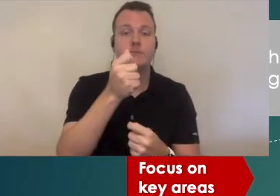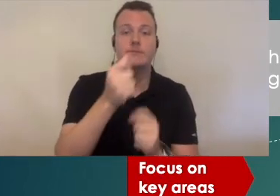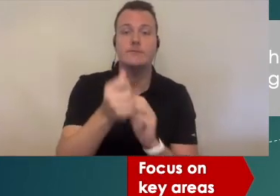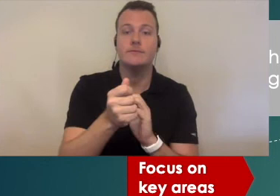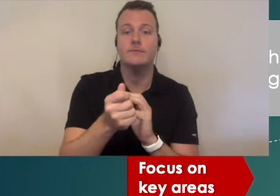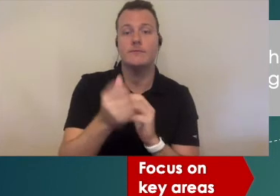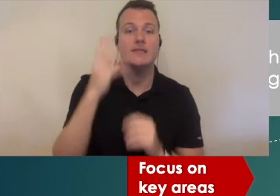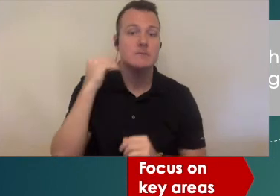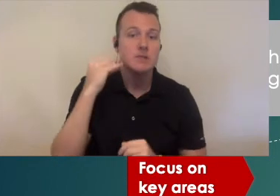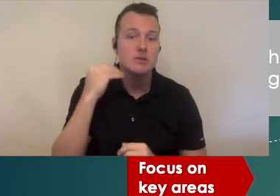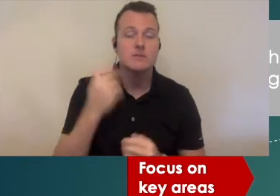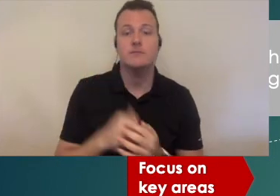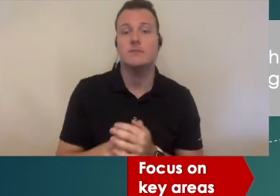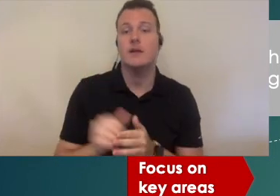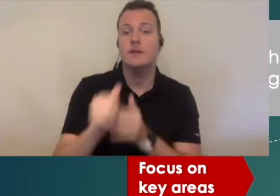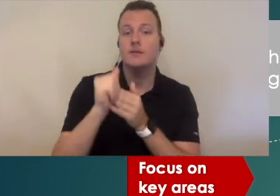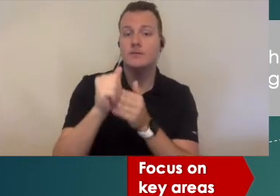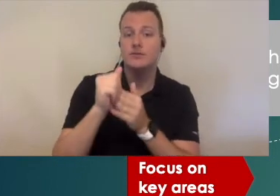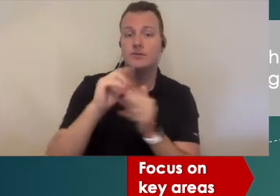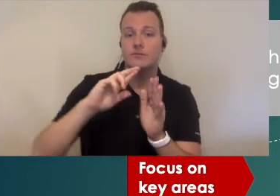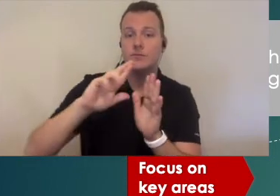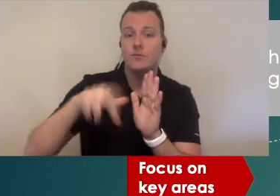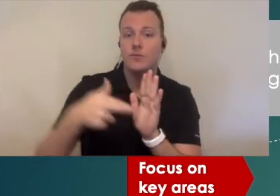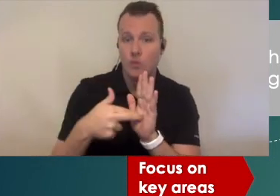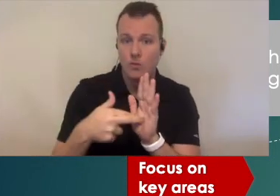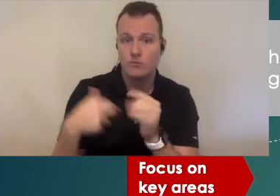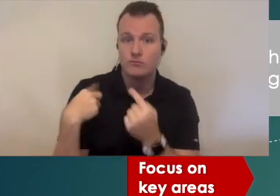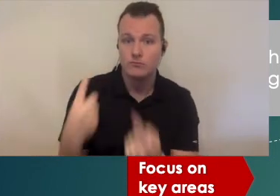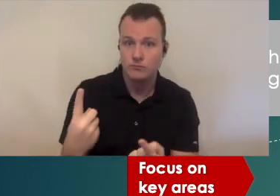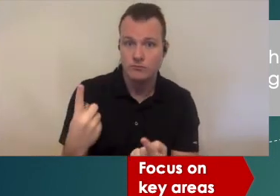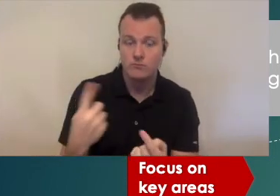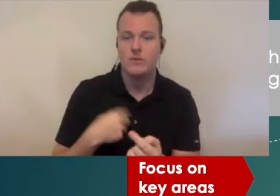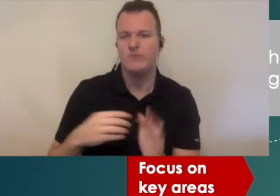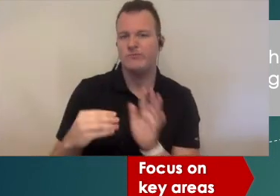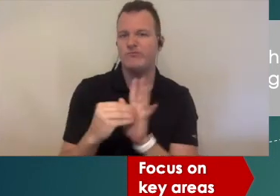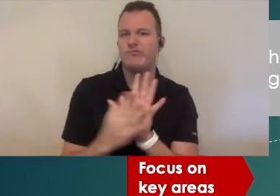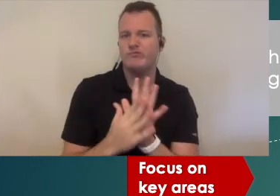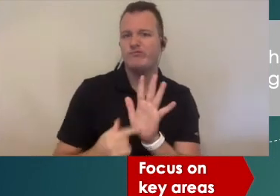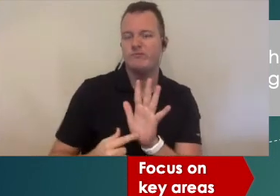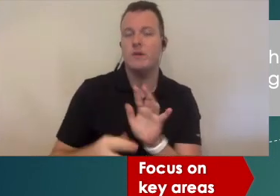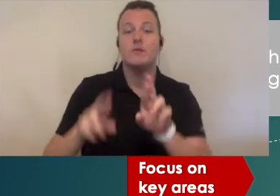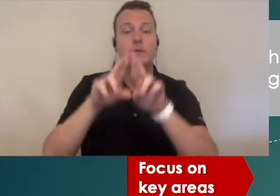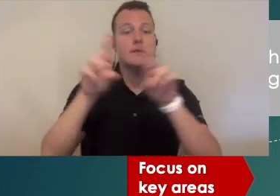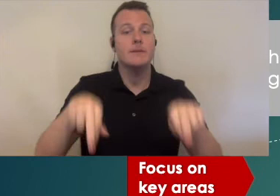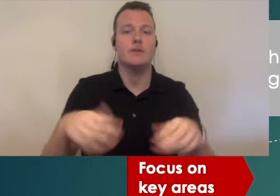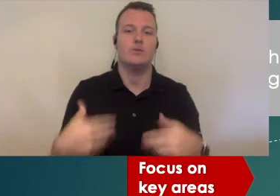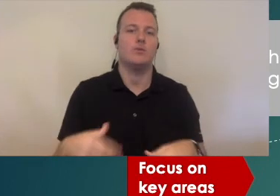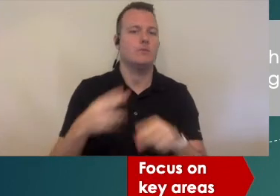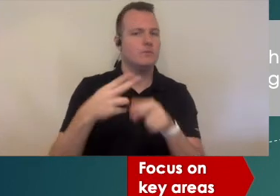and any leadership roles you've had. And writing a resume, keep it short, one